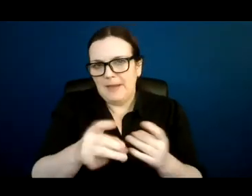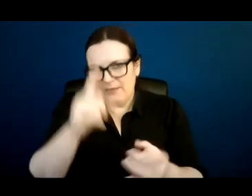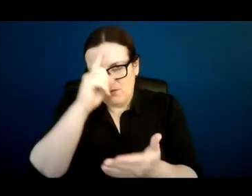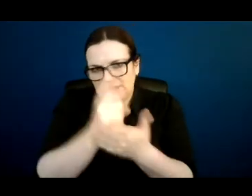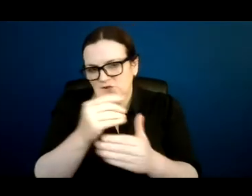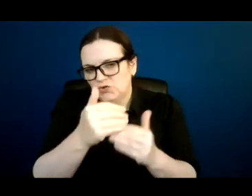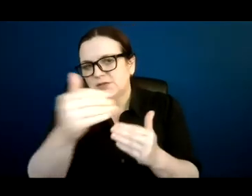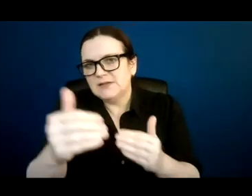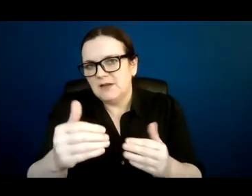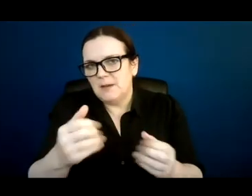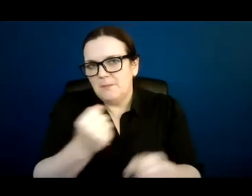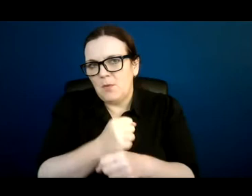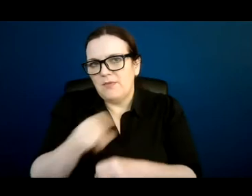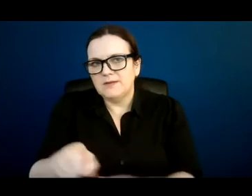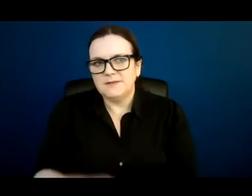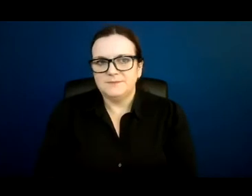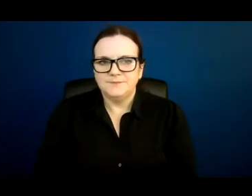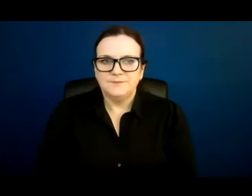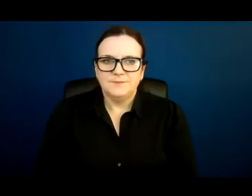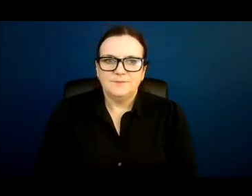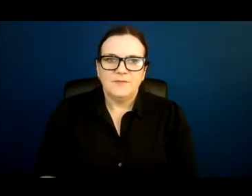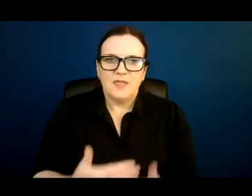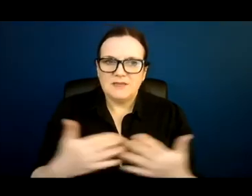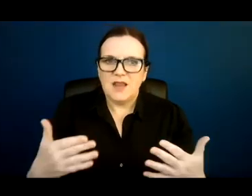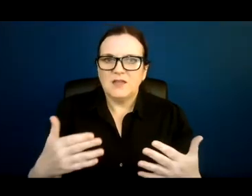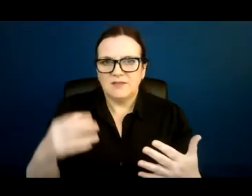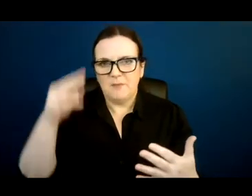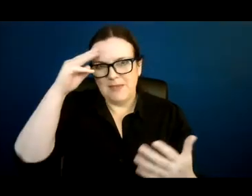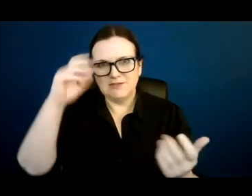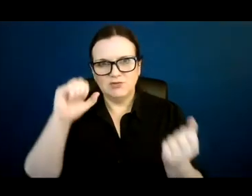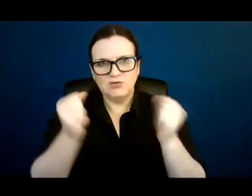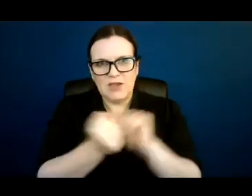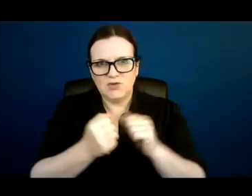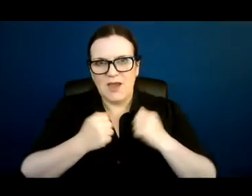There is an awful lot as I will say mental change in our attitude and that has been